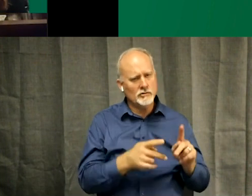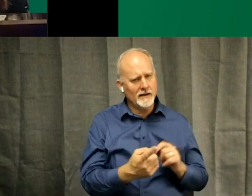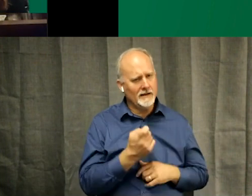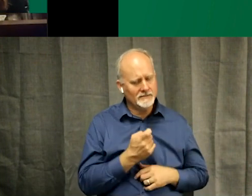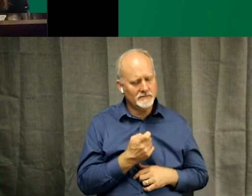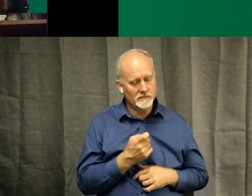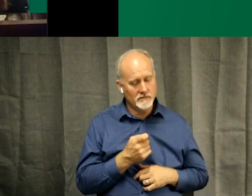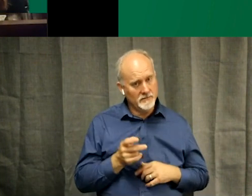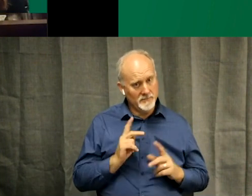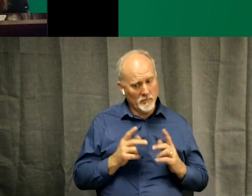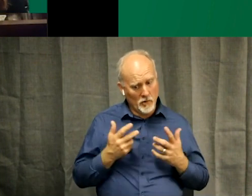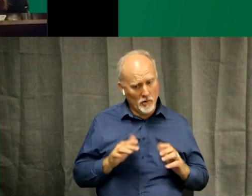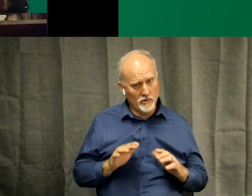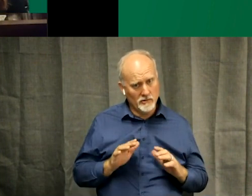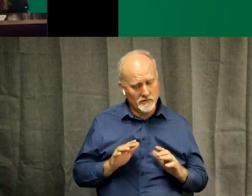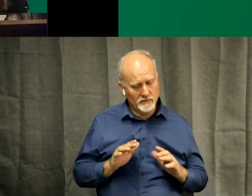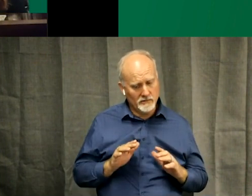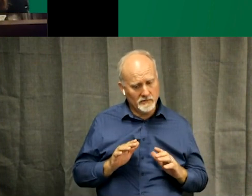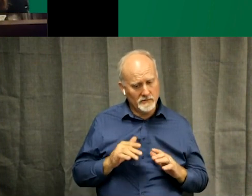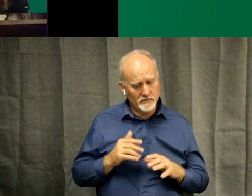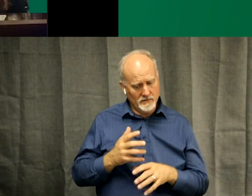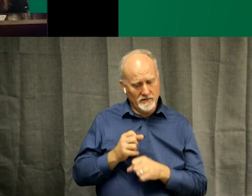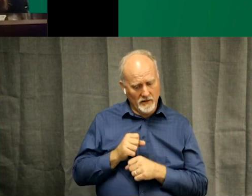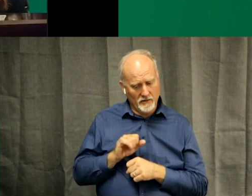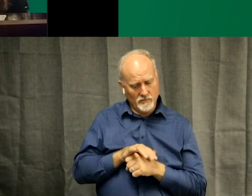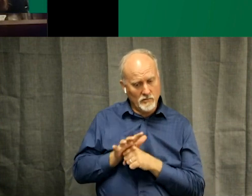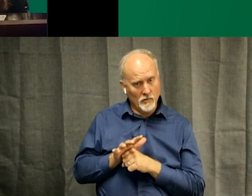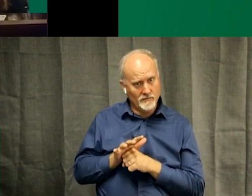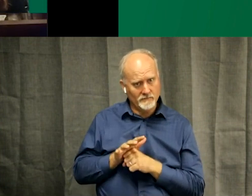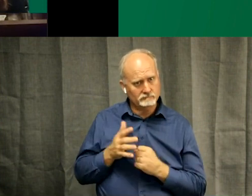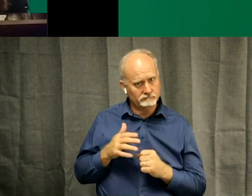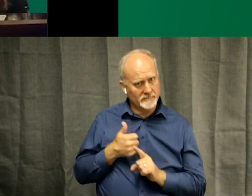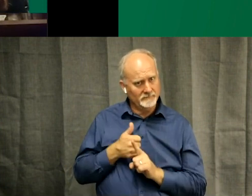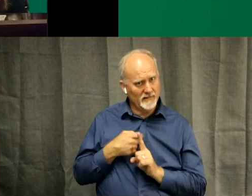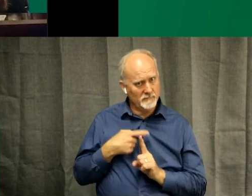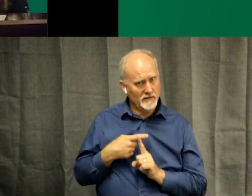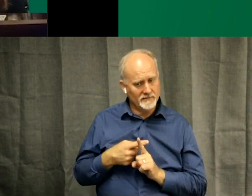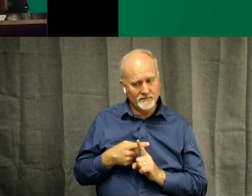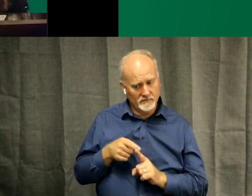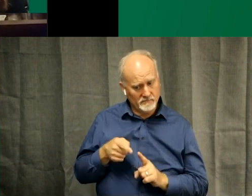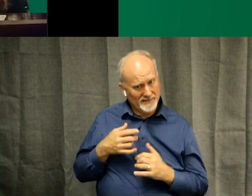who have already contract contracted the virus are these individuals still potential carriers